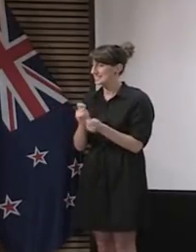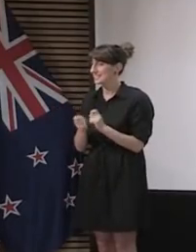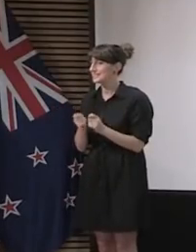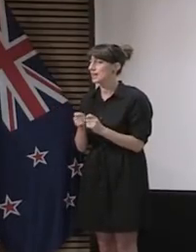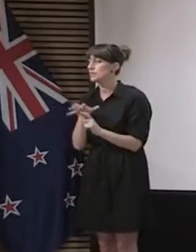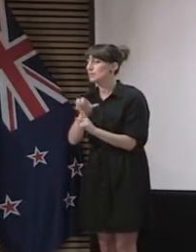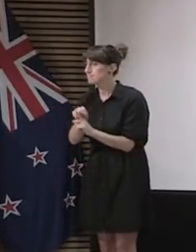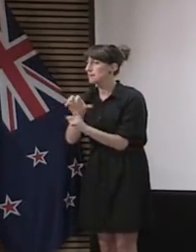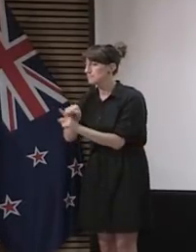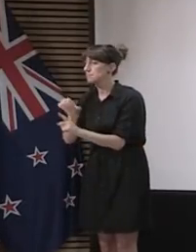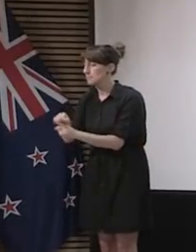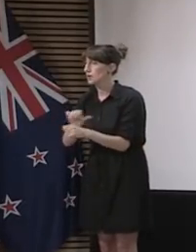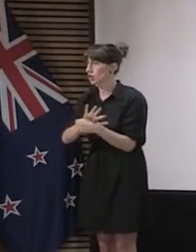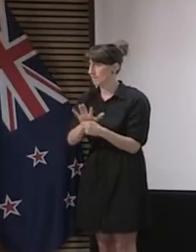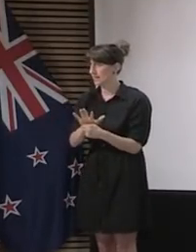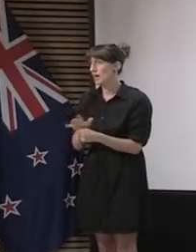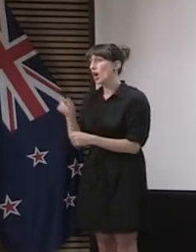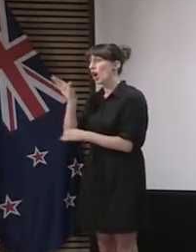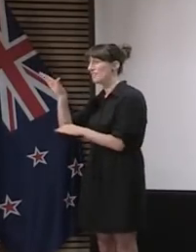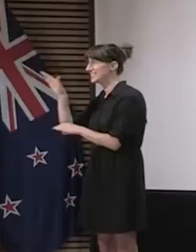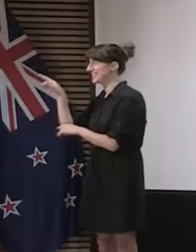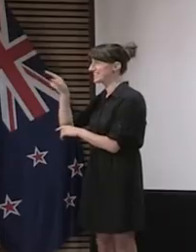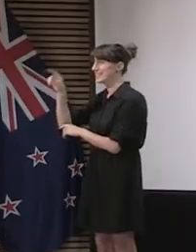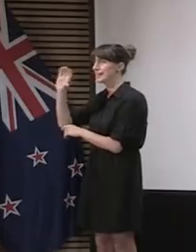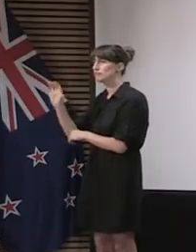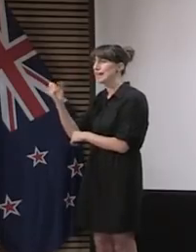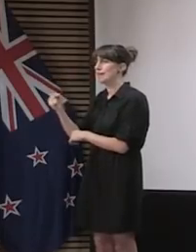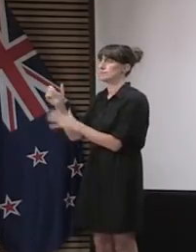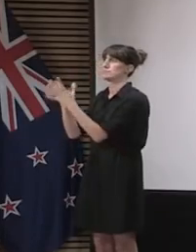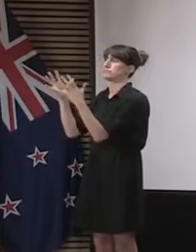If you lookat countries with higherhospitalisation and deathrates, it is very clear thattheir